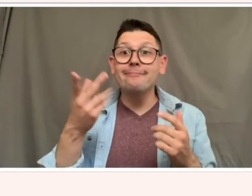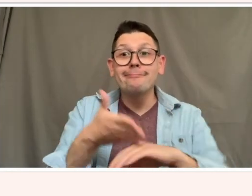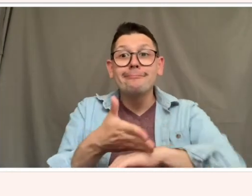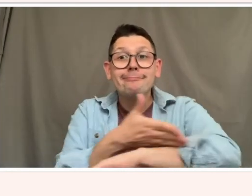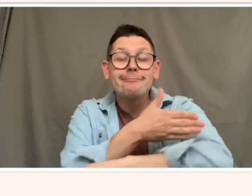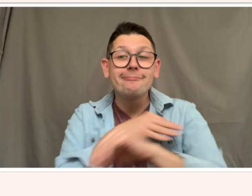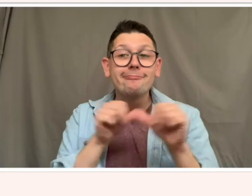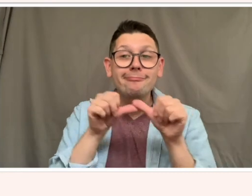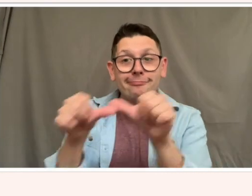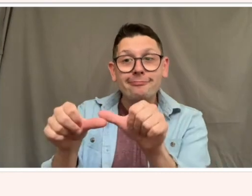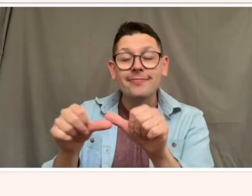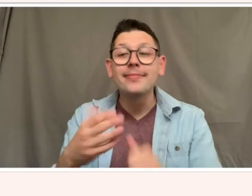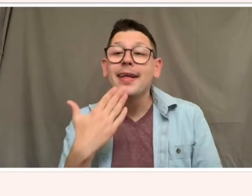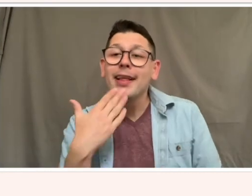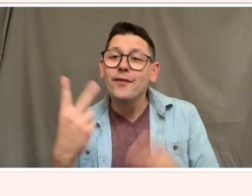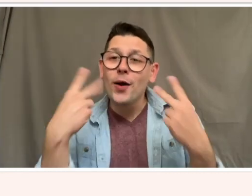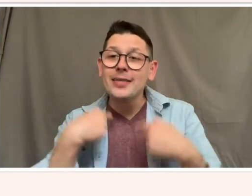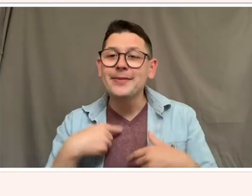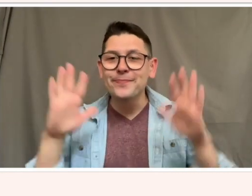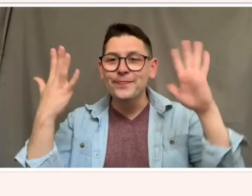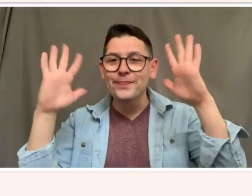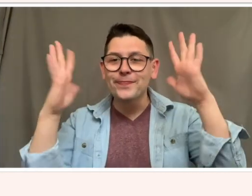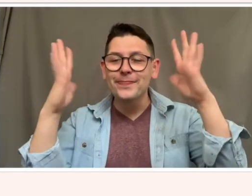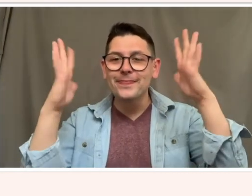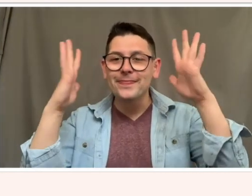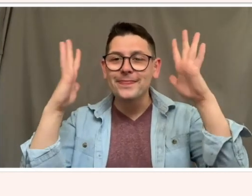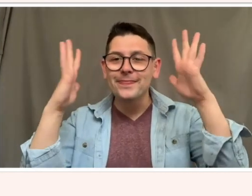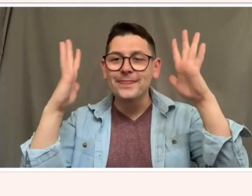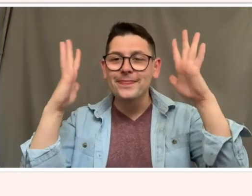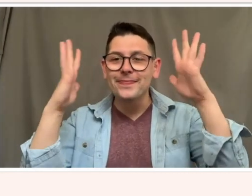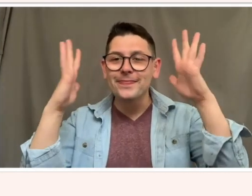I'm hoping to see some continued improvement as we do this. Thanks so much.